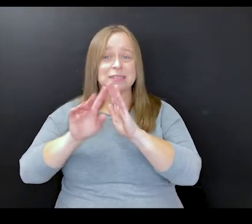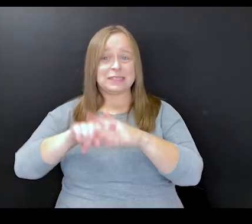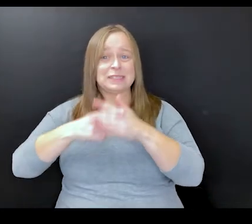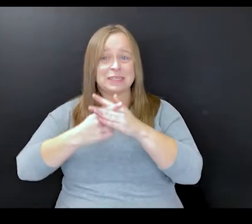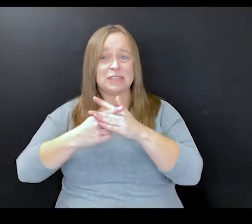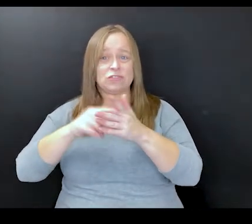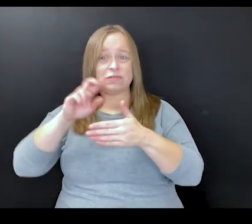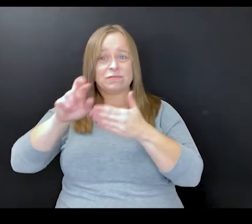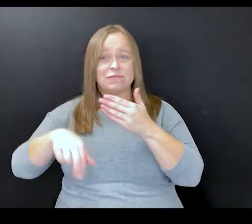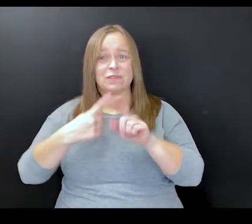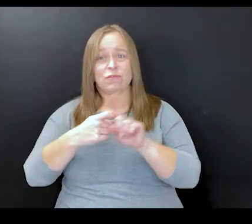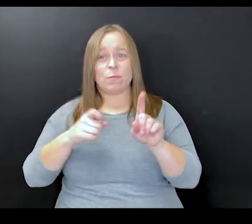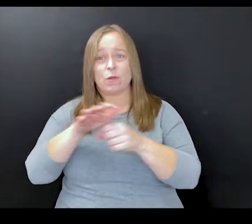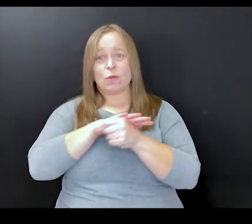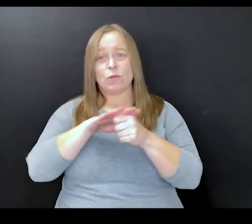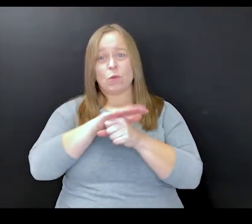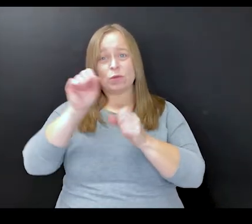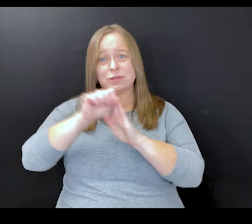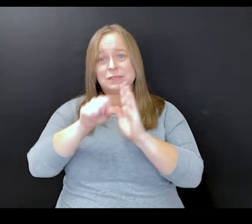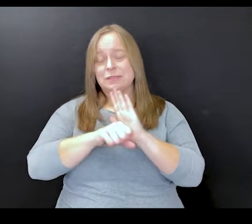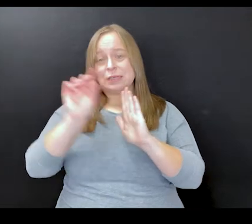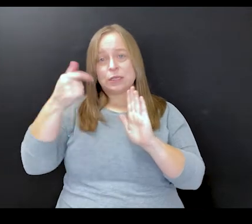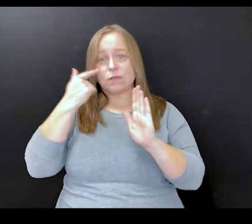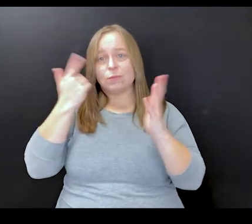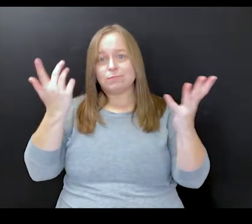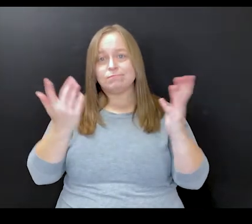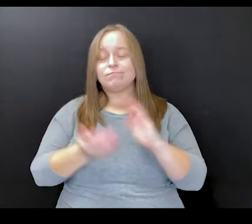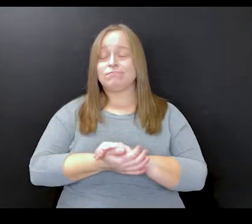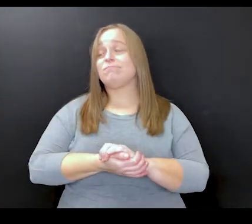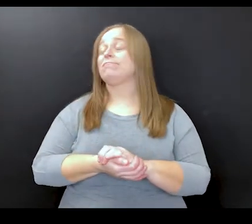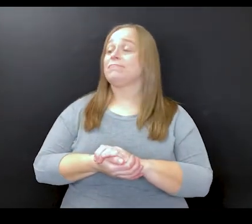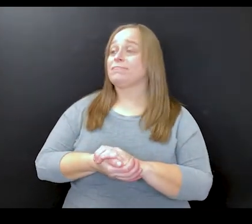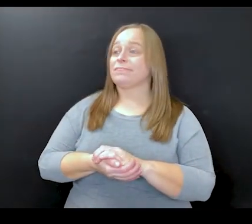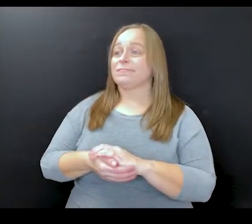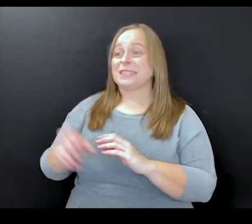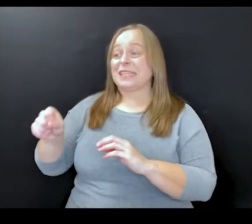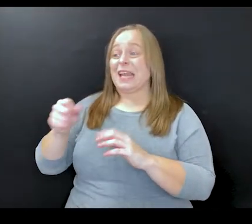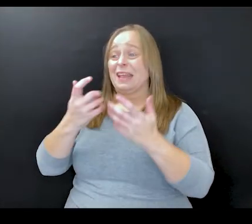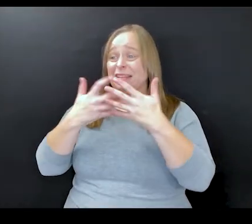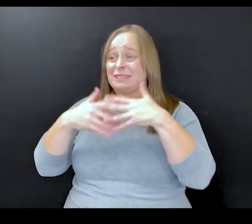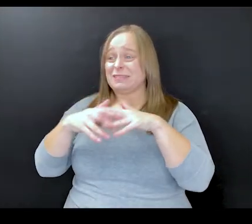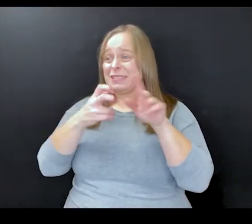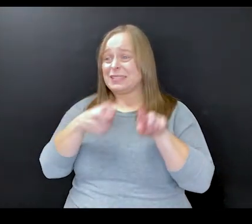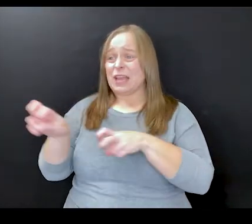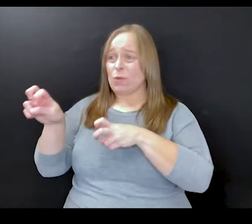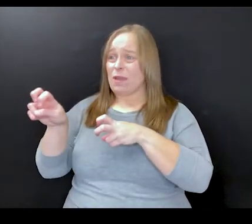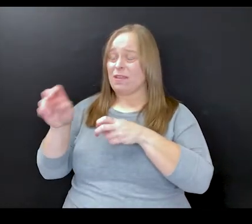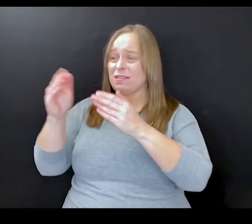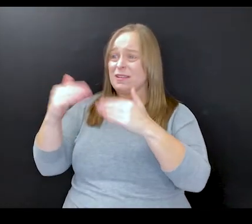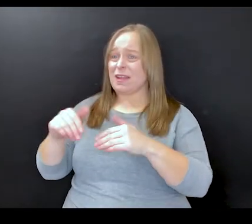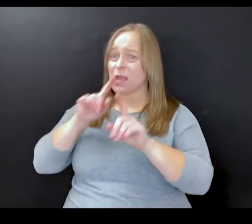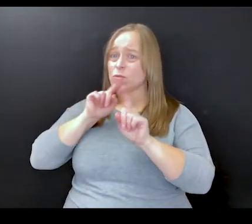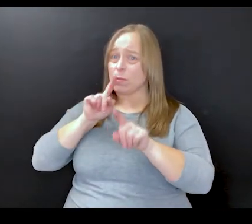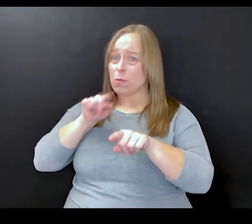that come out of our local and state government. [Katrin] And that's a great segue into our next report